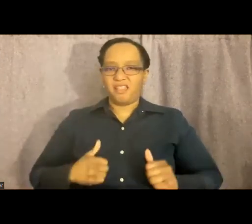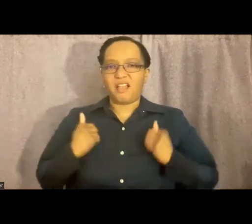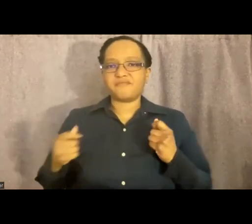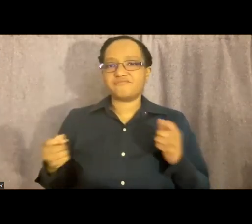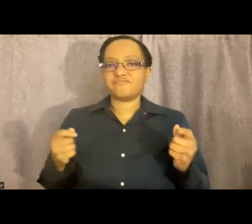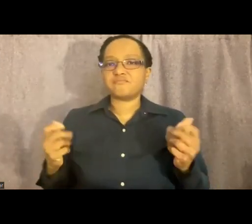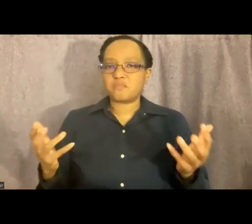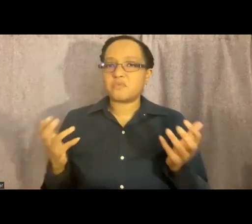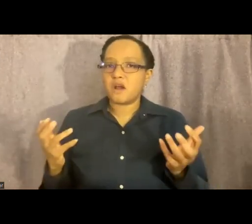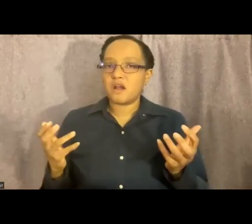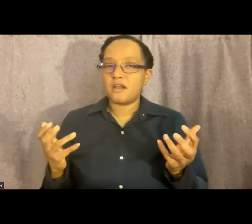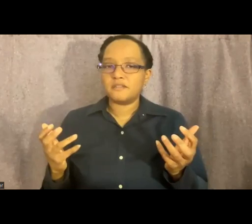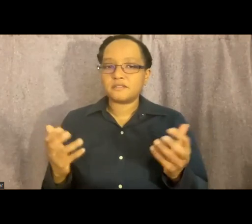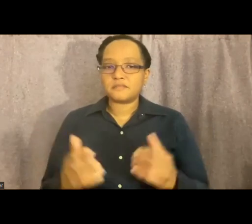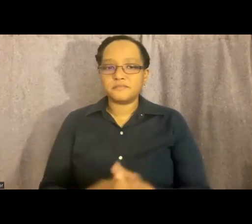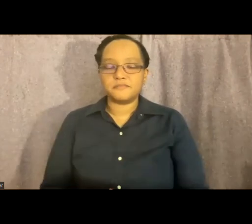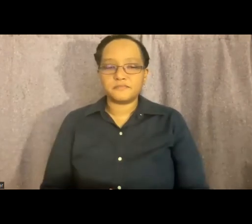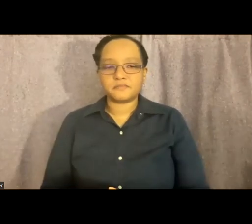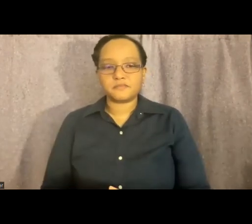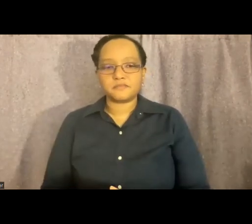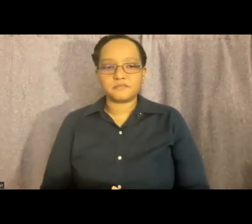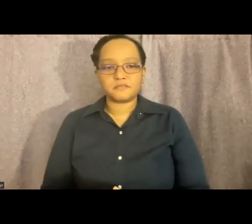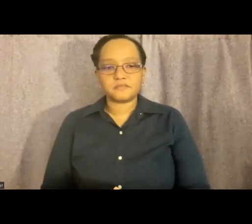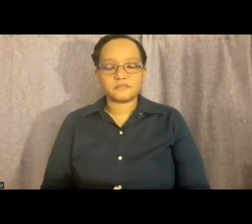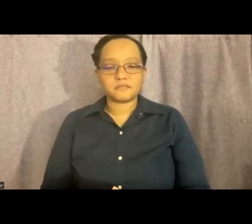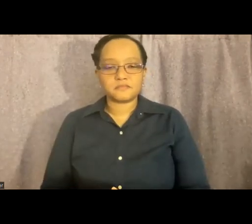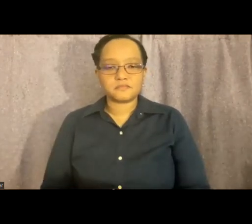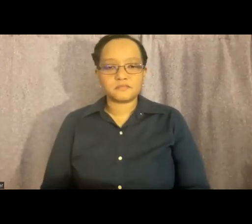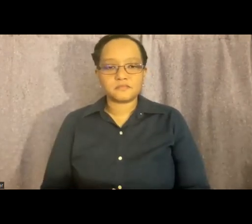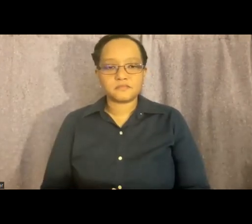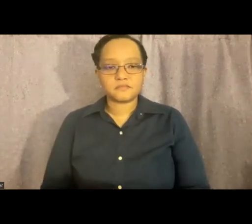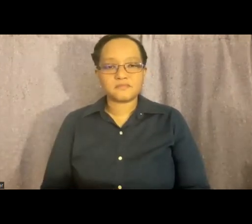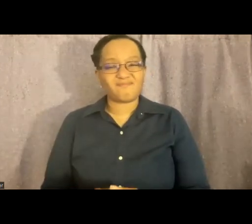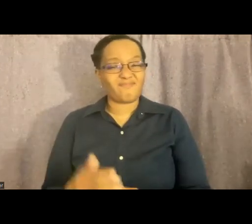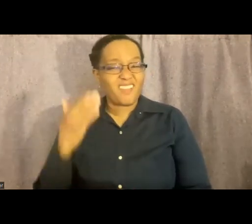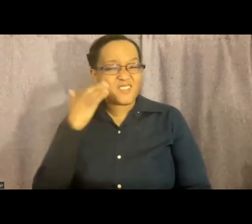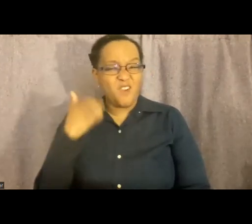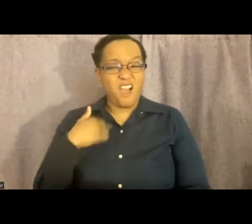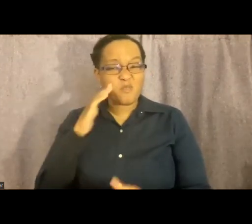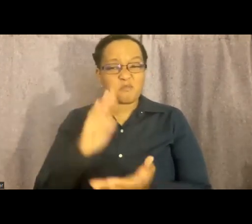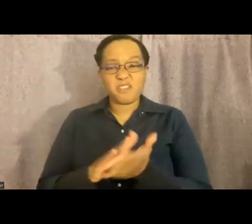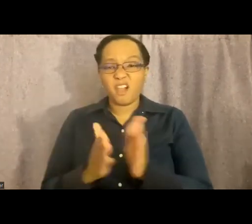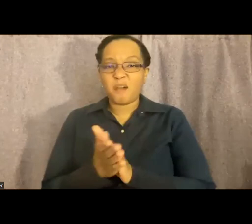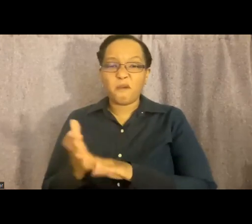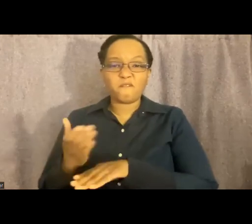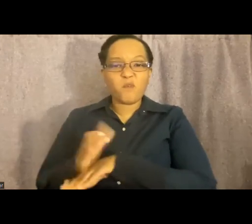know that I love a challenge.